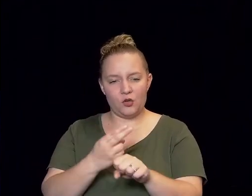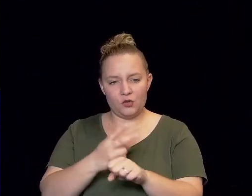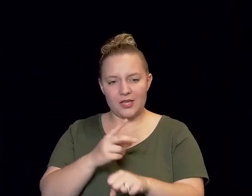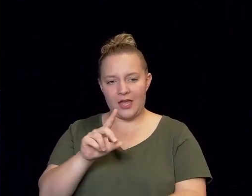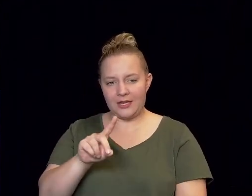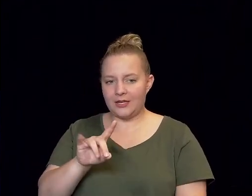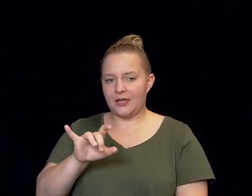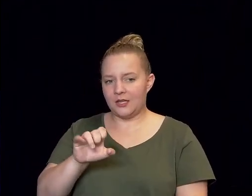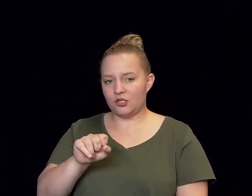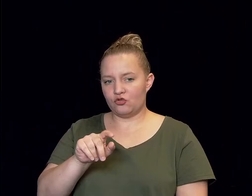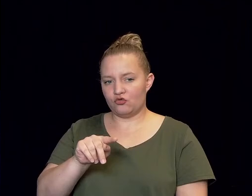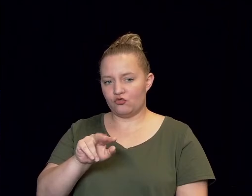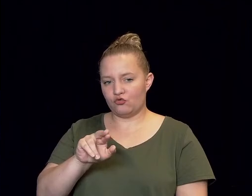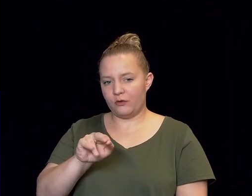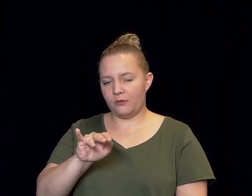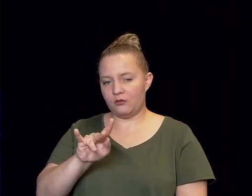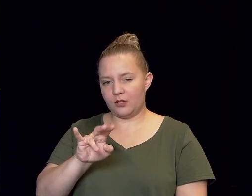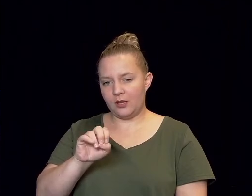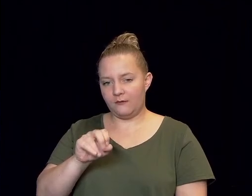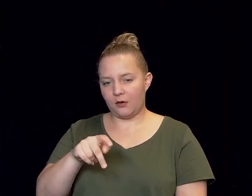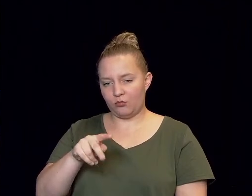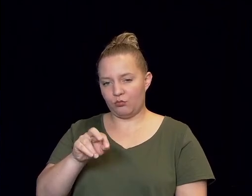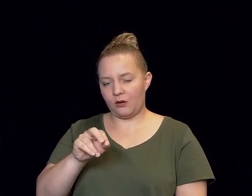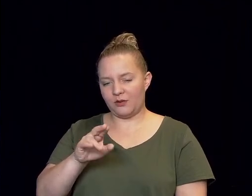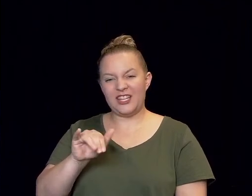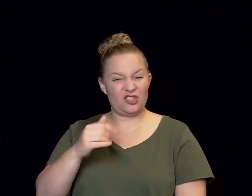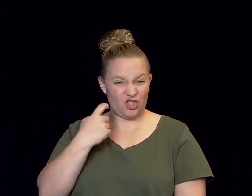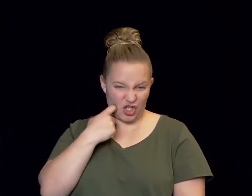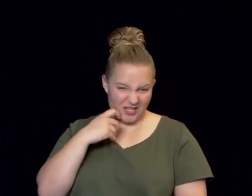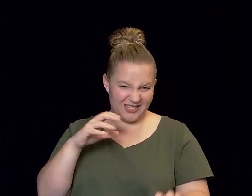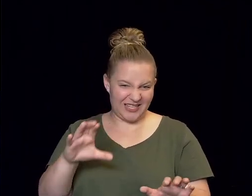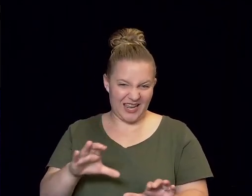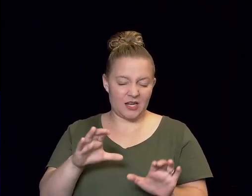what we just have done during the last couple minutes of notes. And then, we're also going to